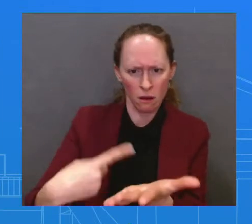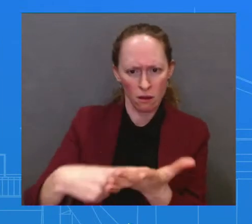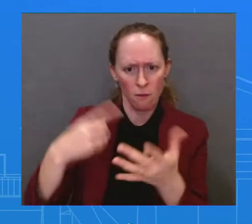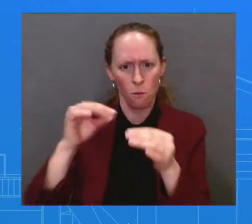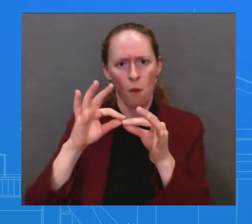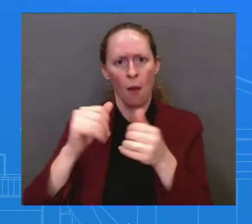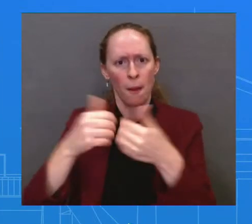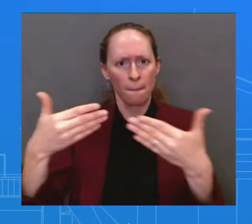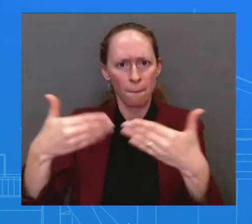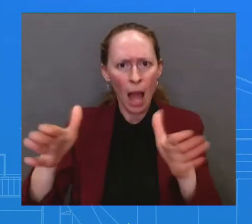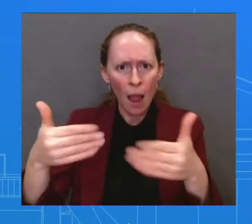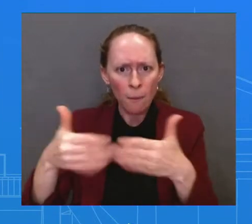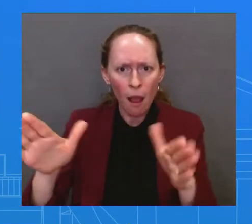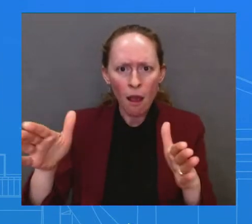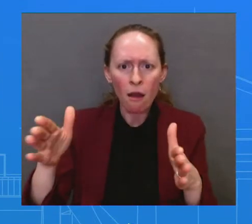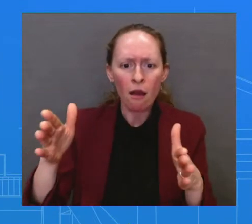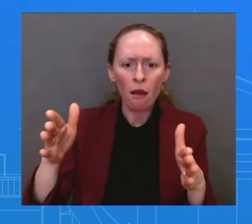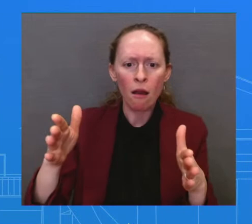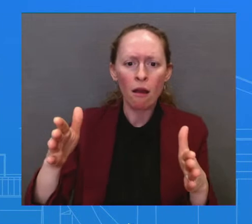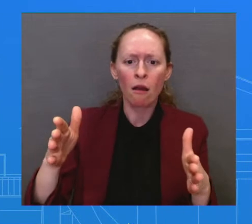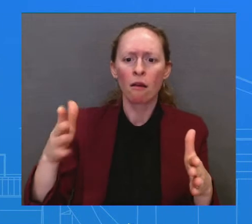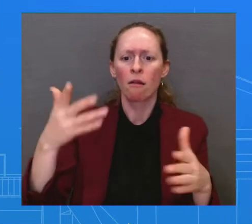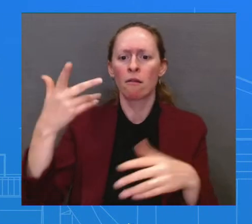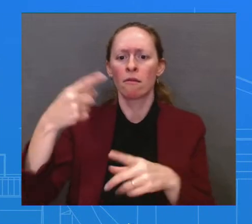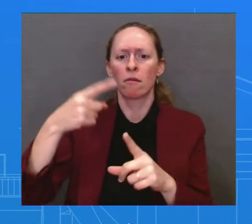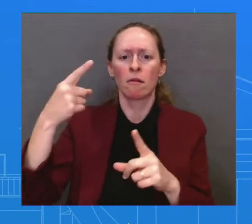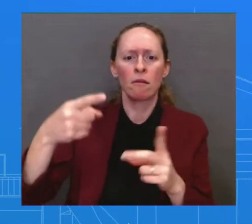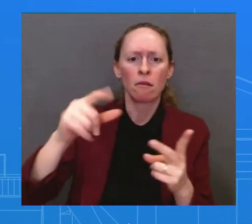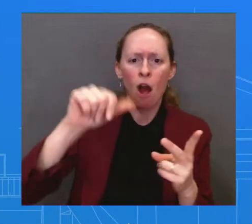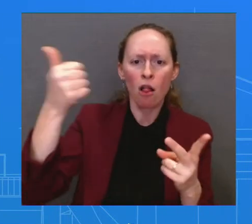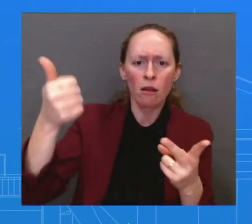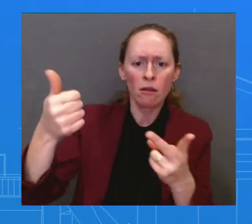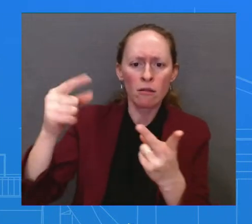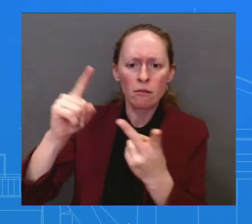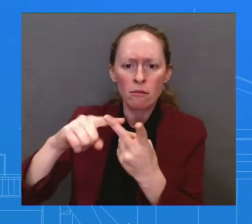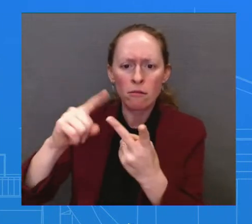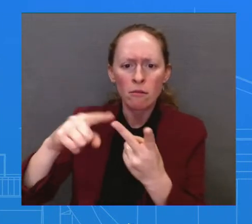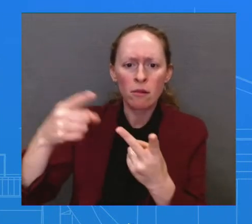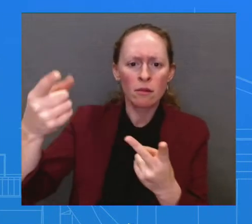And whatever happened to those State Department and Spain and Canada centers